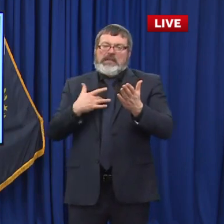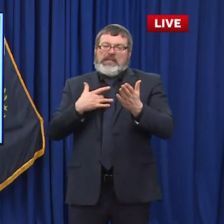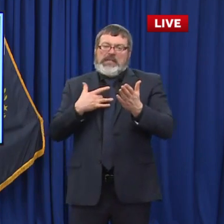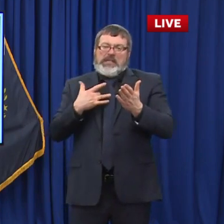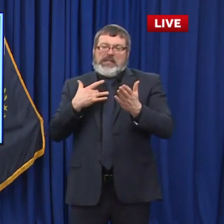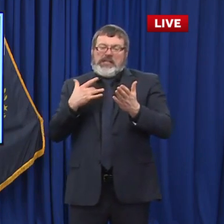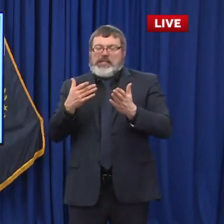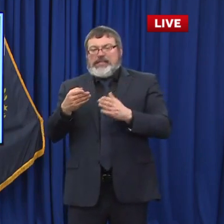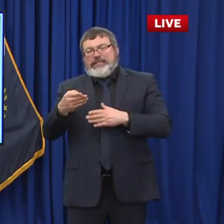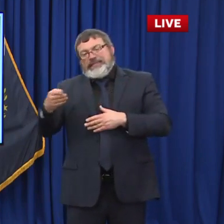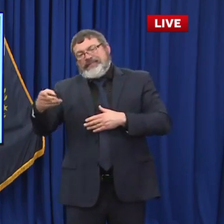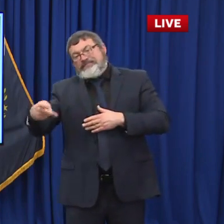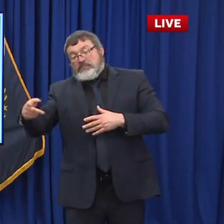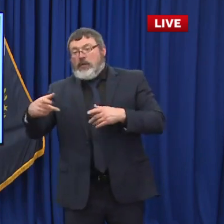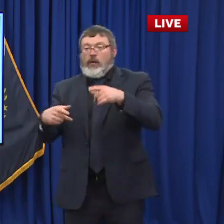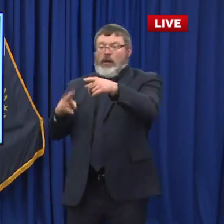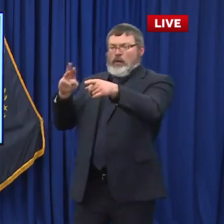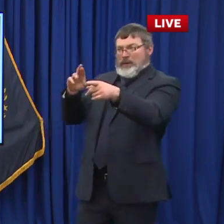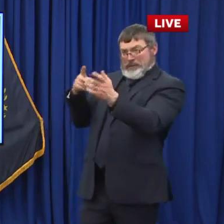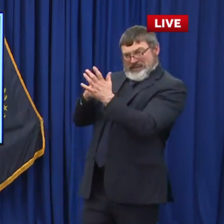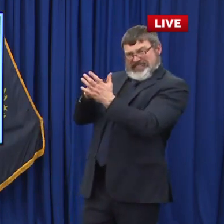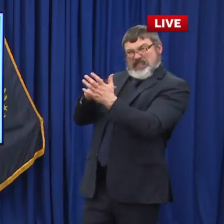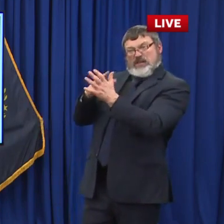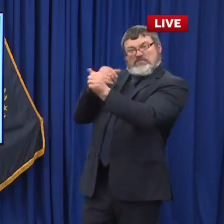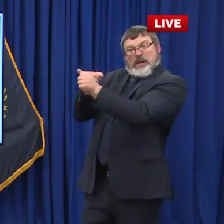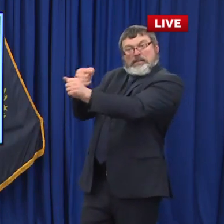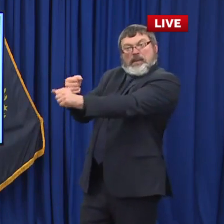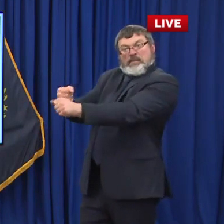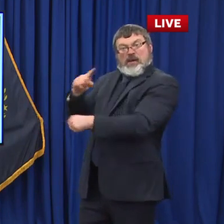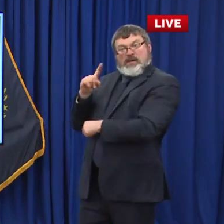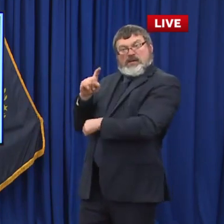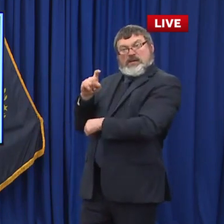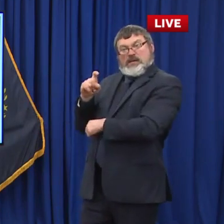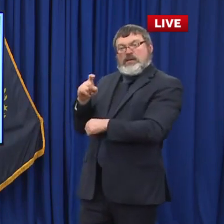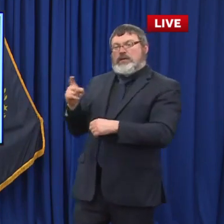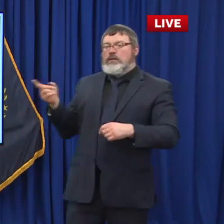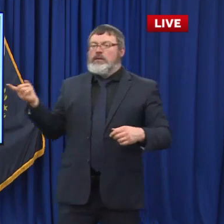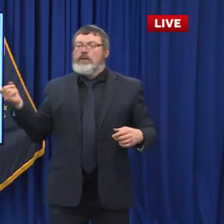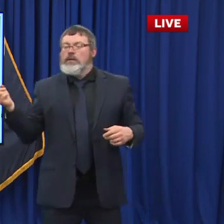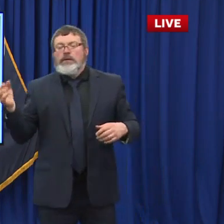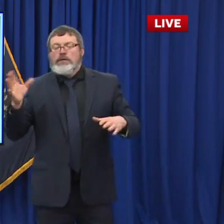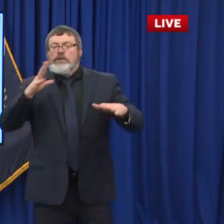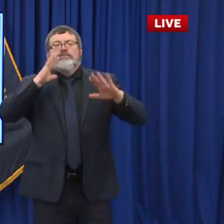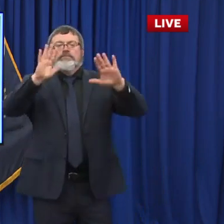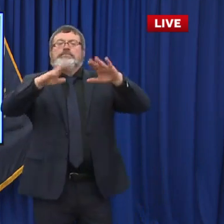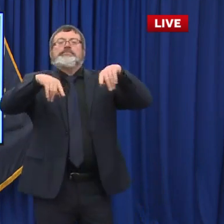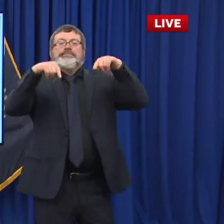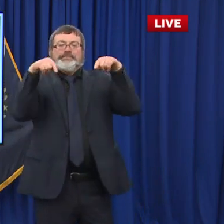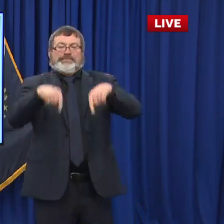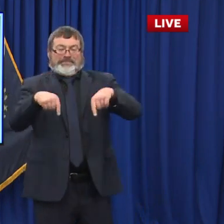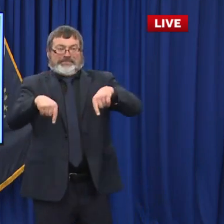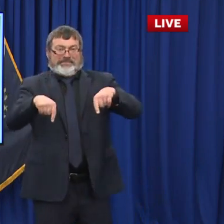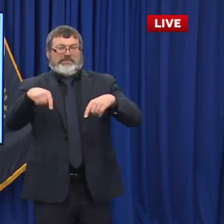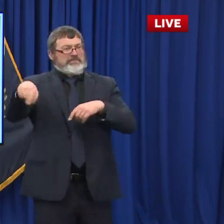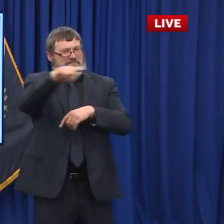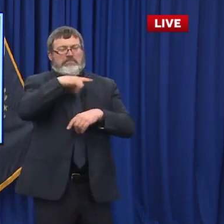ESPECIALLY WITH THE HOLIDAYS HAPPENING AND CHRISTMAS NEXT WEEK, ARE YOU EXPECTING THAT TO BE PART OF IT?